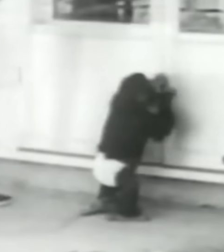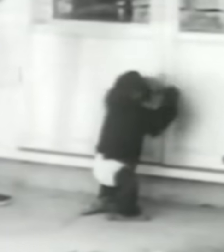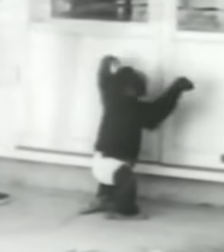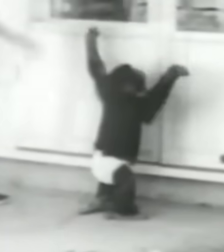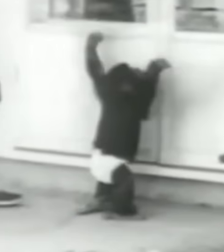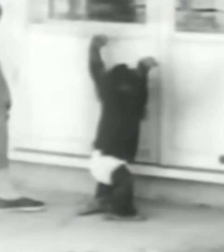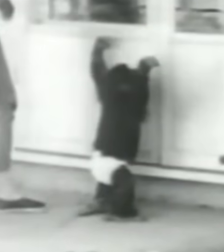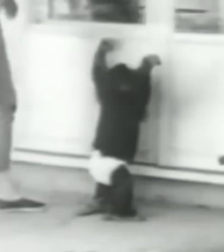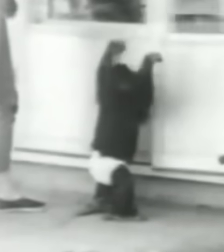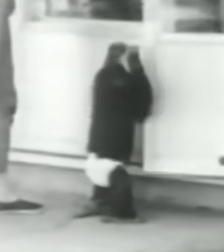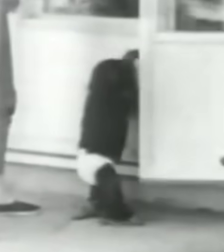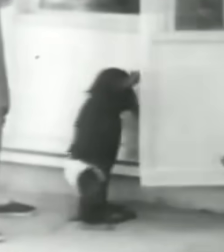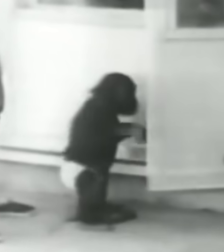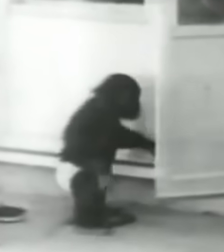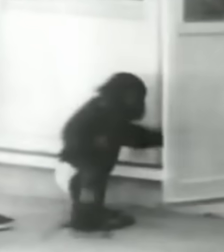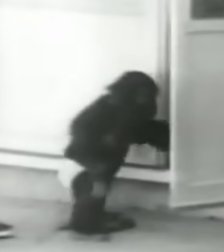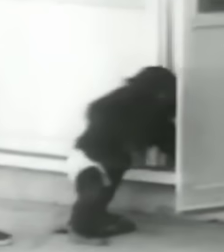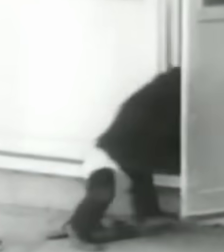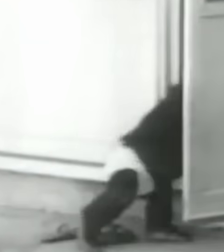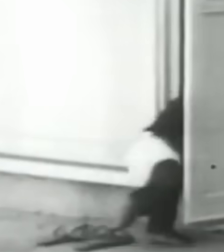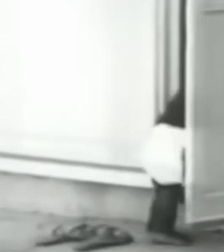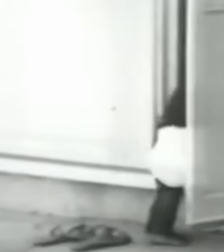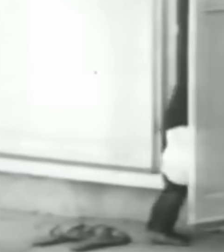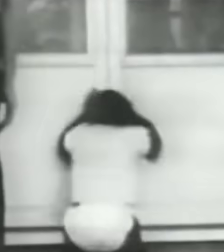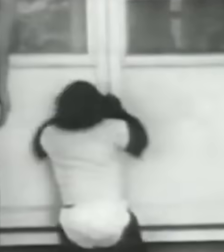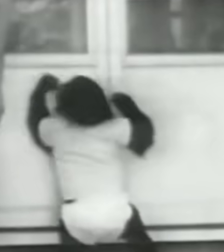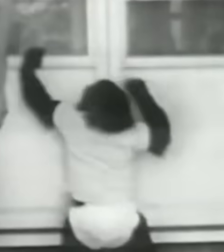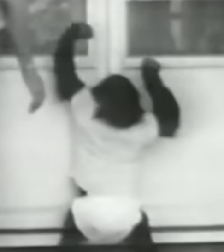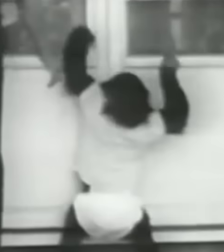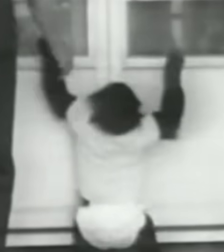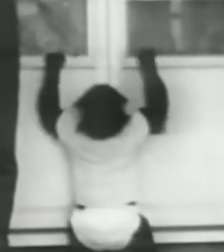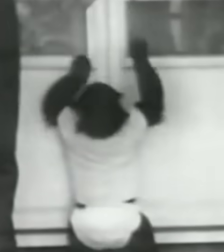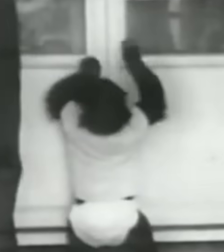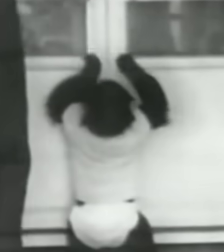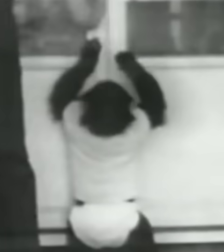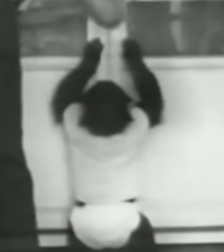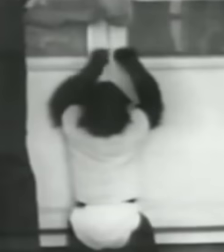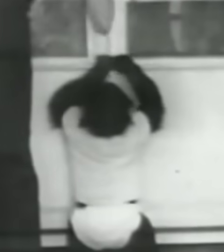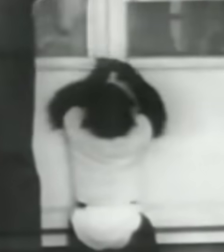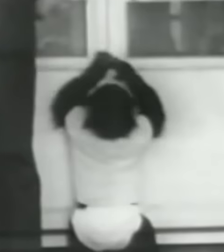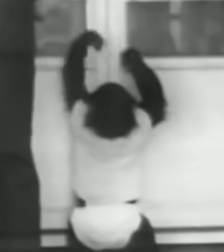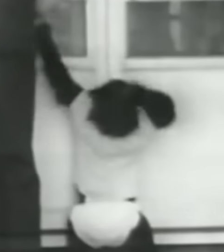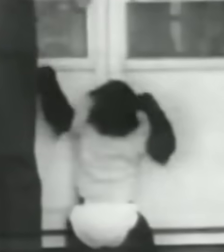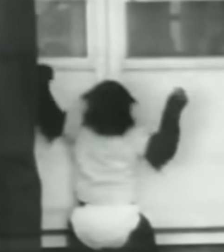Researchers into intra-species communication thought they'd probably have more success teaching chimps to communicate on human terms if they use sign language.